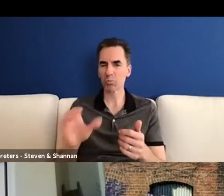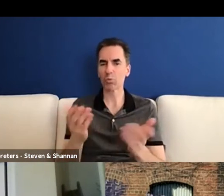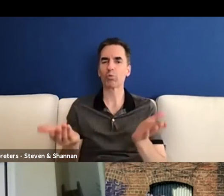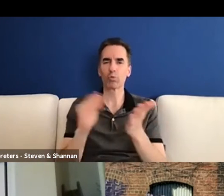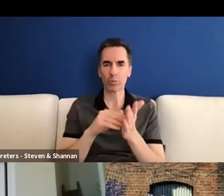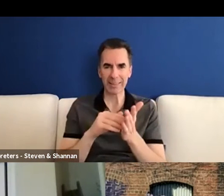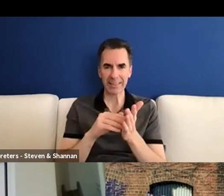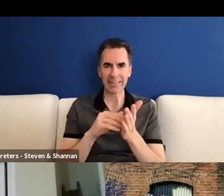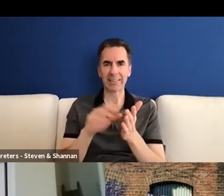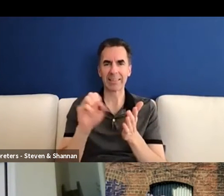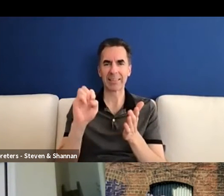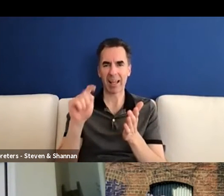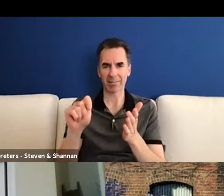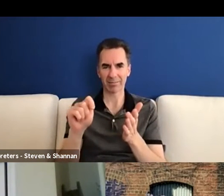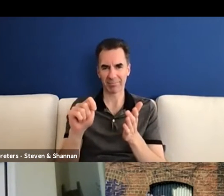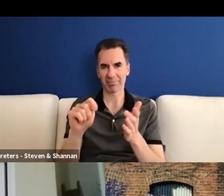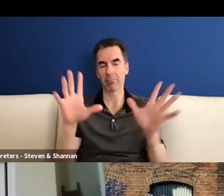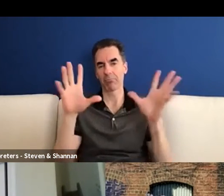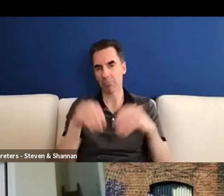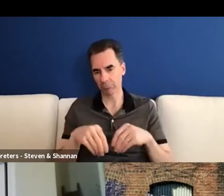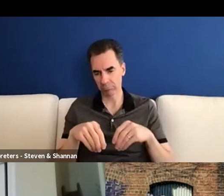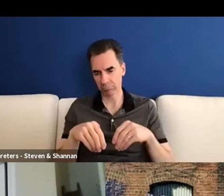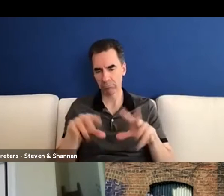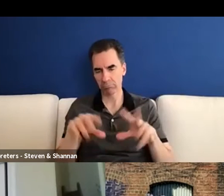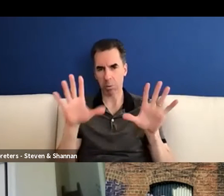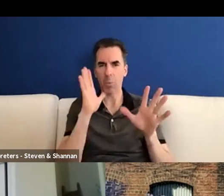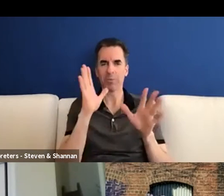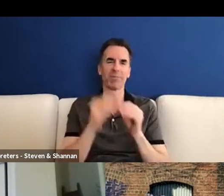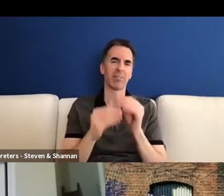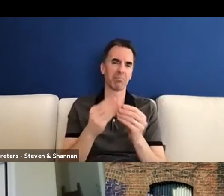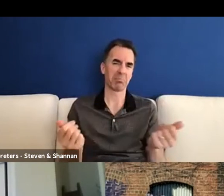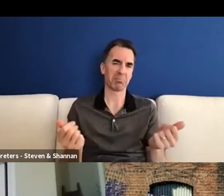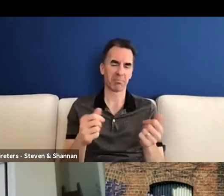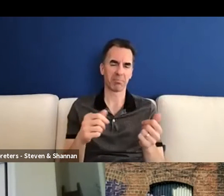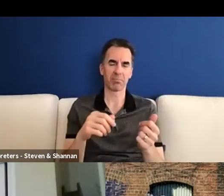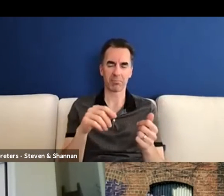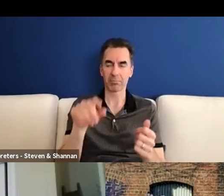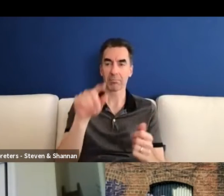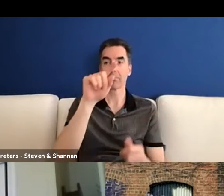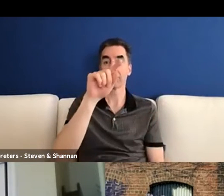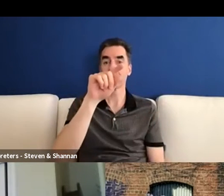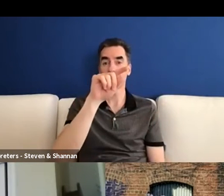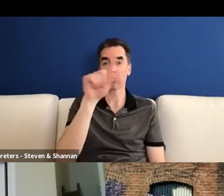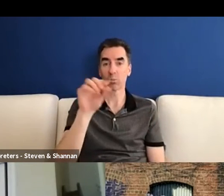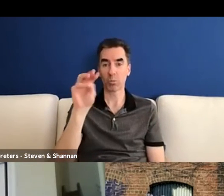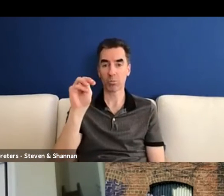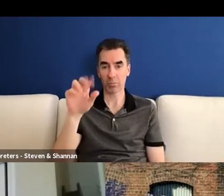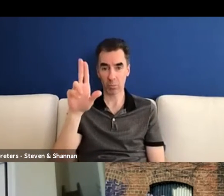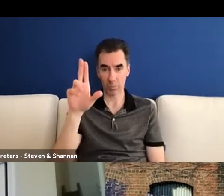fixes everything. Restart your computer, I would just go to zoom.us sign into your account, and then try setting up for a